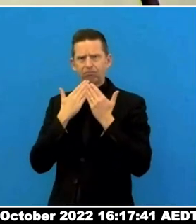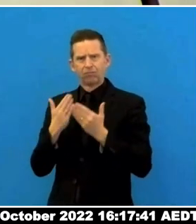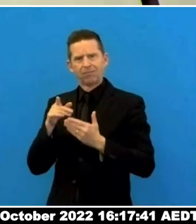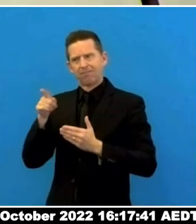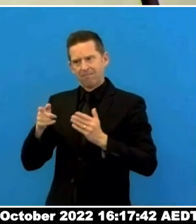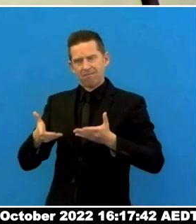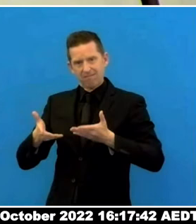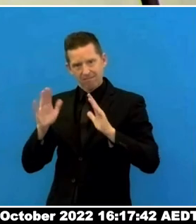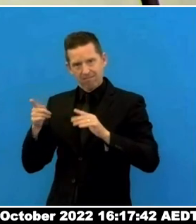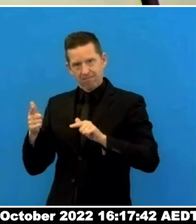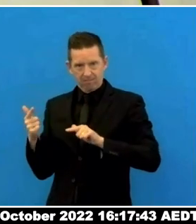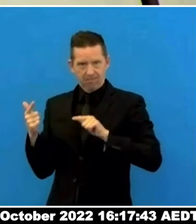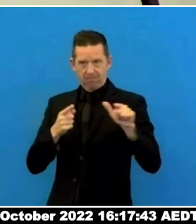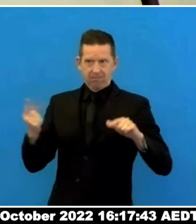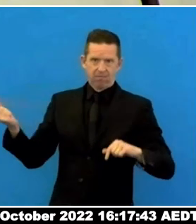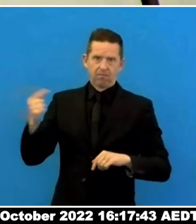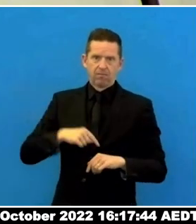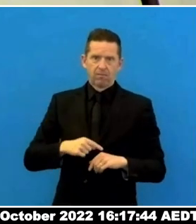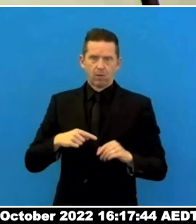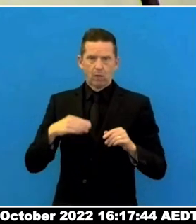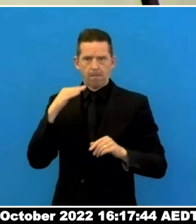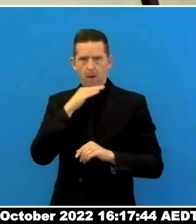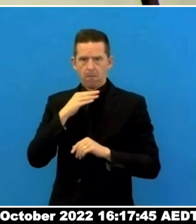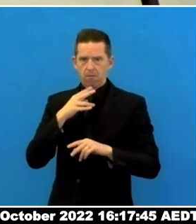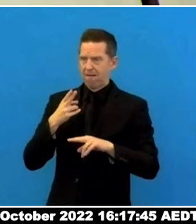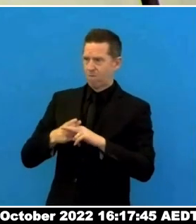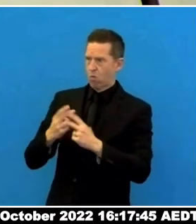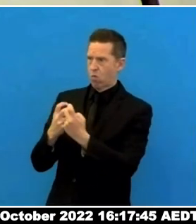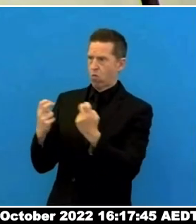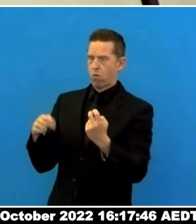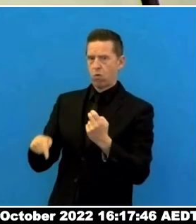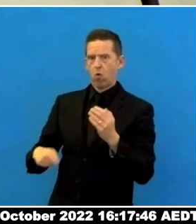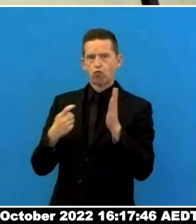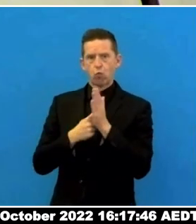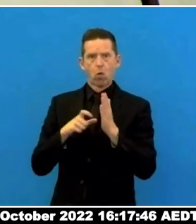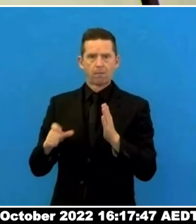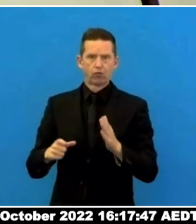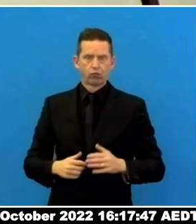to make that very considerable effort to come to the Royal Commission today in Melbourne.